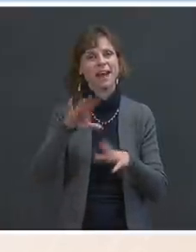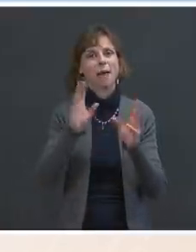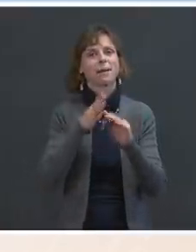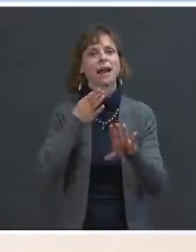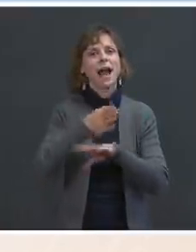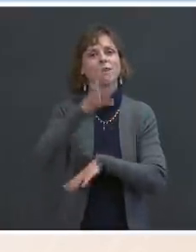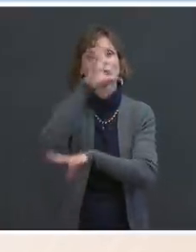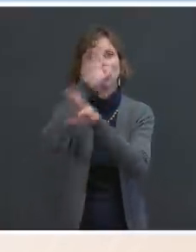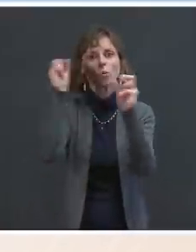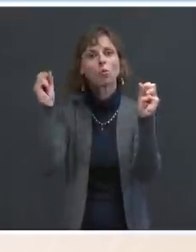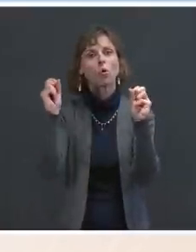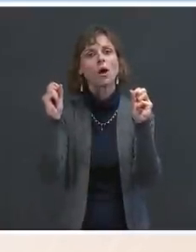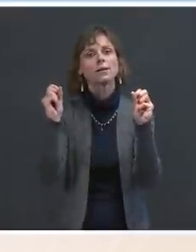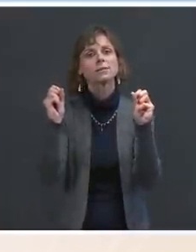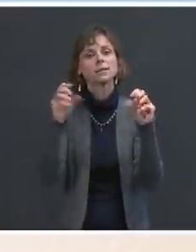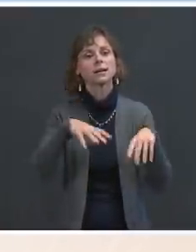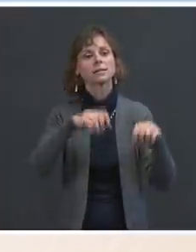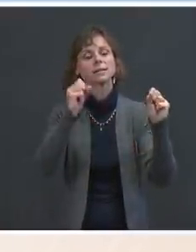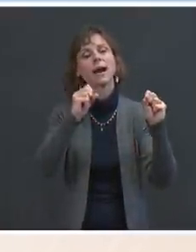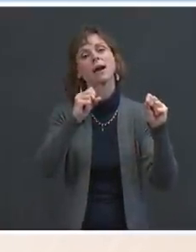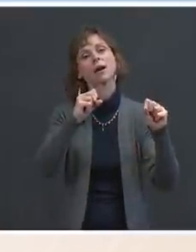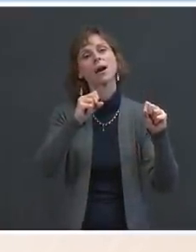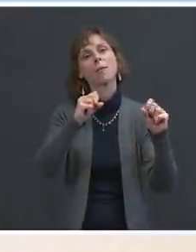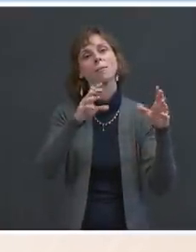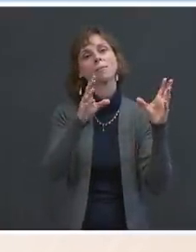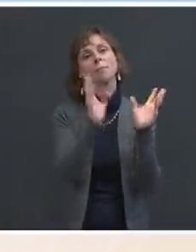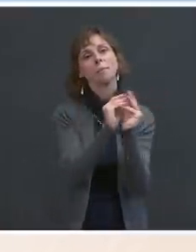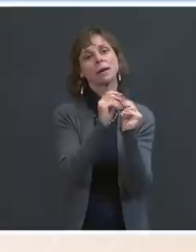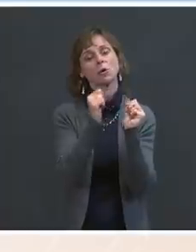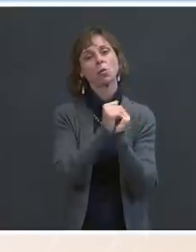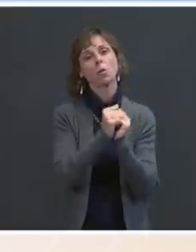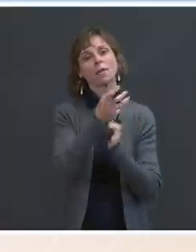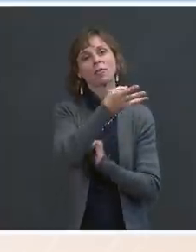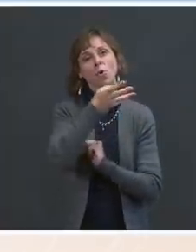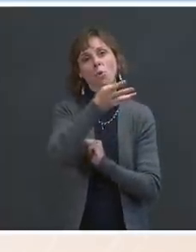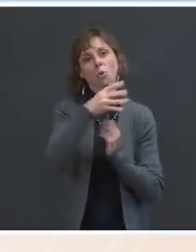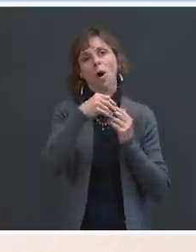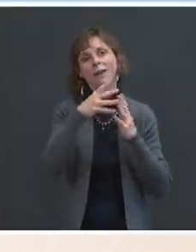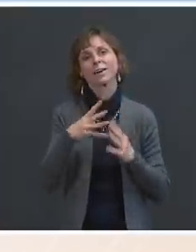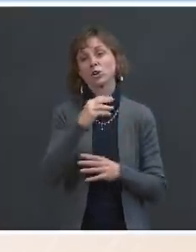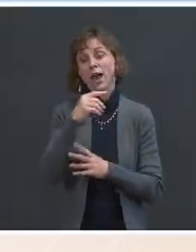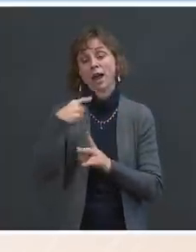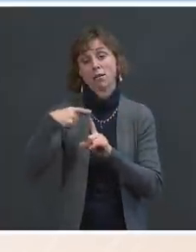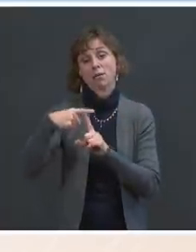of the Quad at the leader level, as well as his participation in the G7 leaders meeting just a few weeks ago;